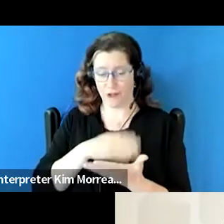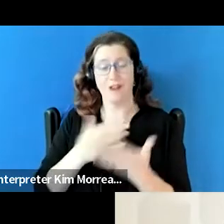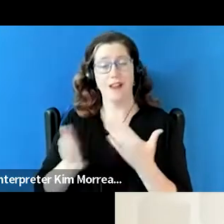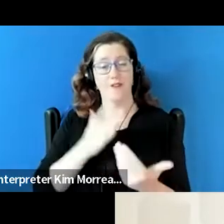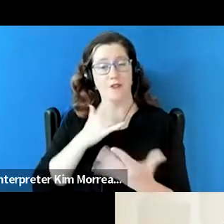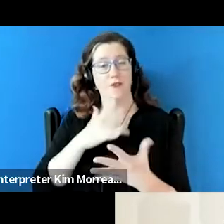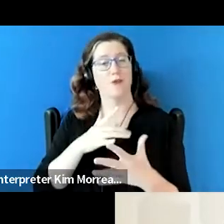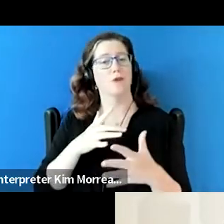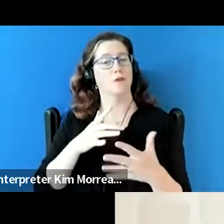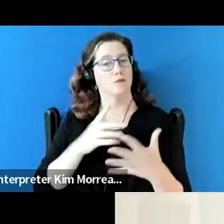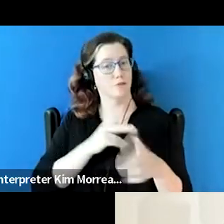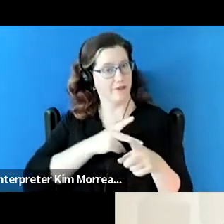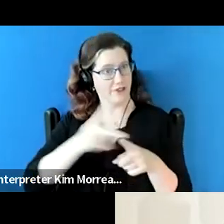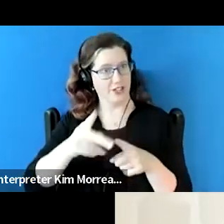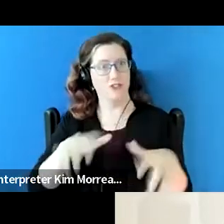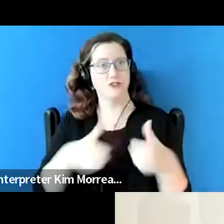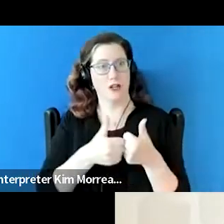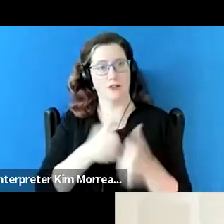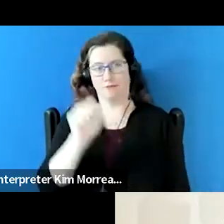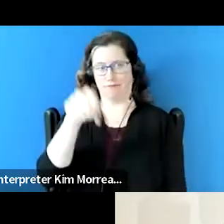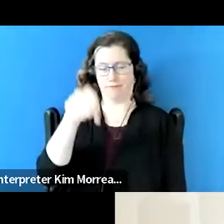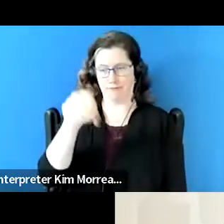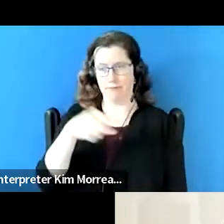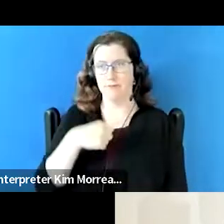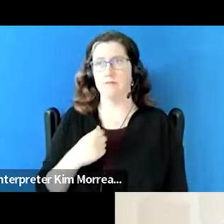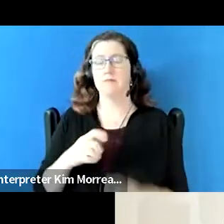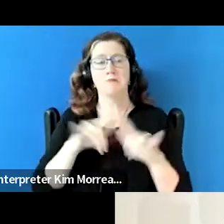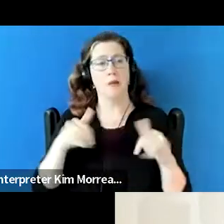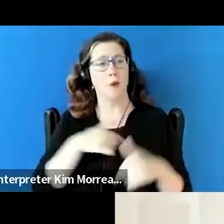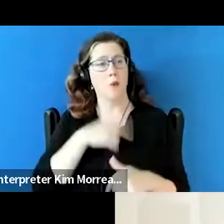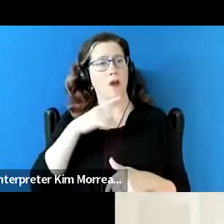professionally, we also have to remember that we all have